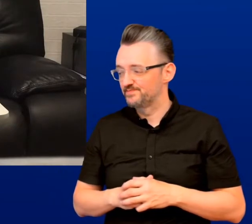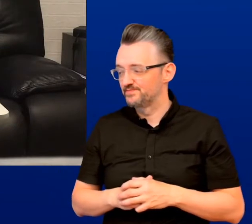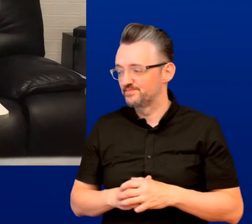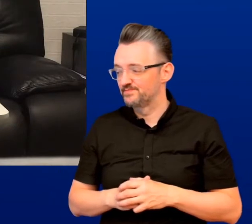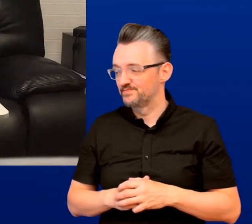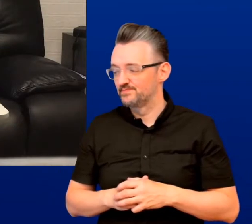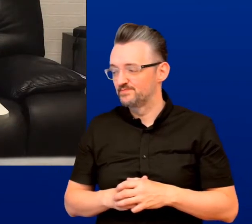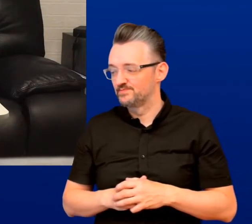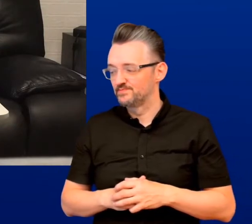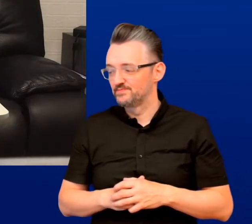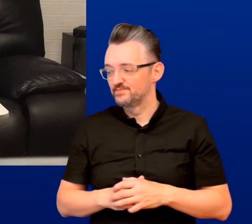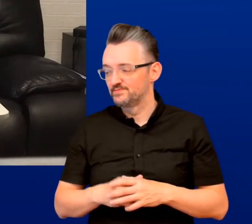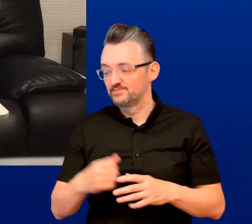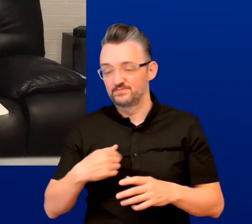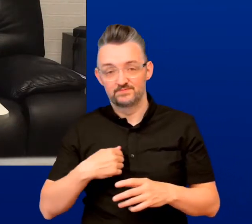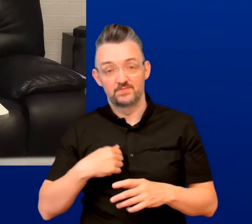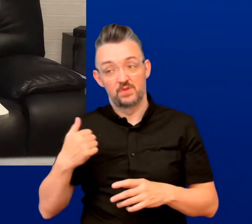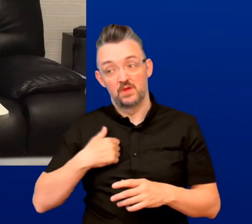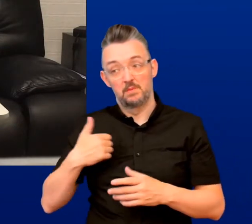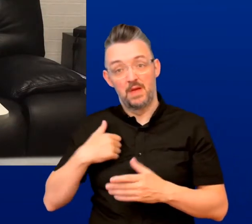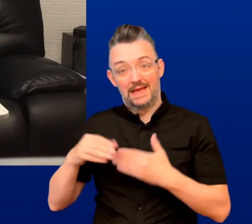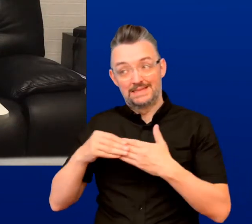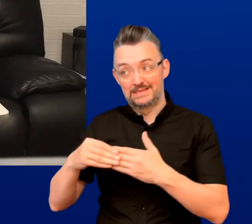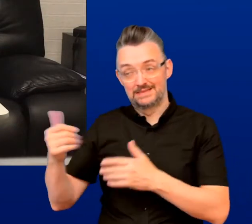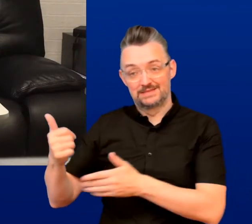So, my Guide and I measured this and then